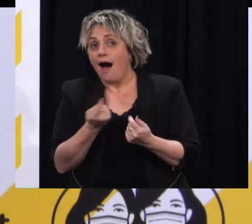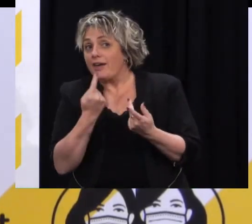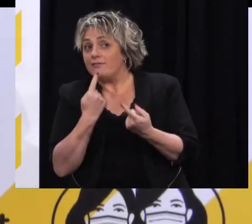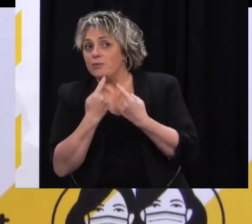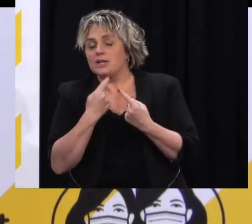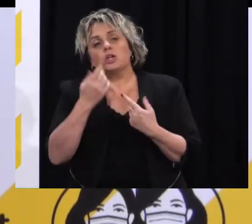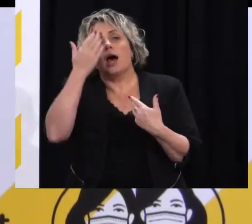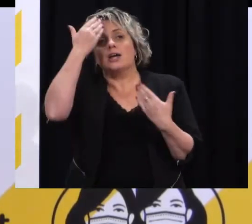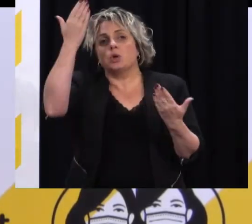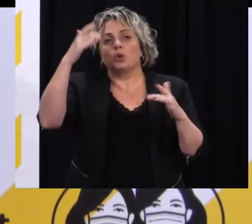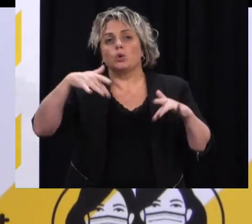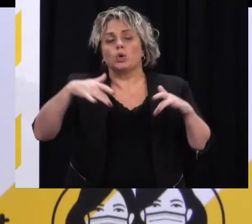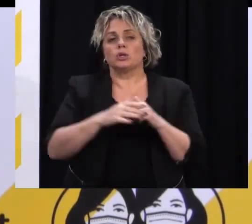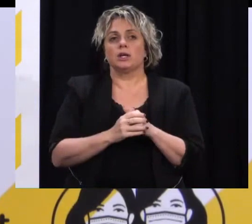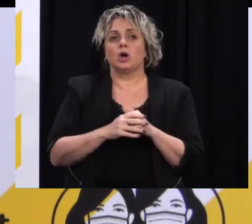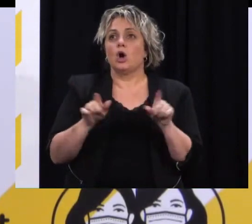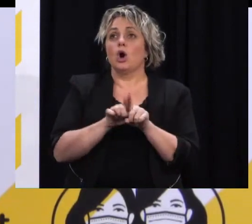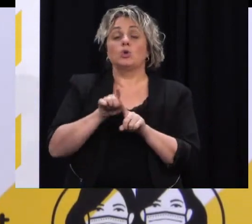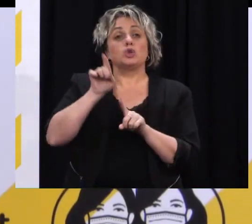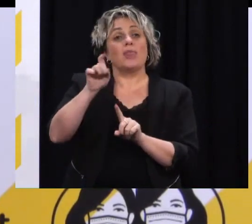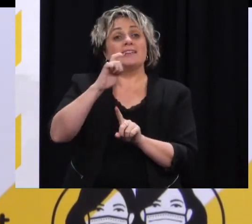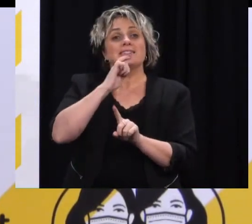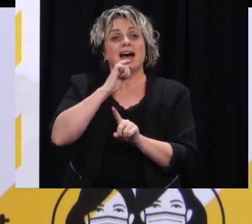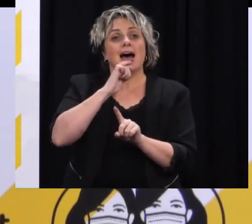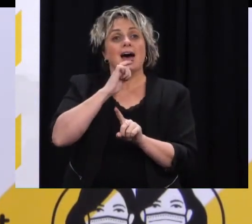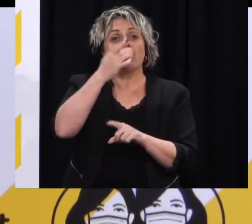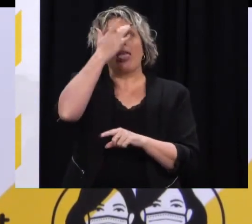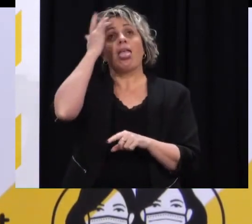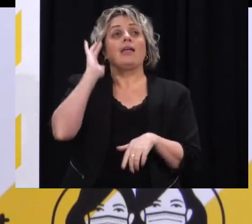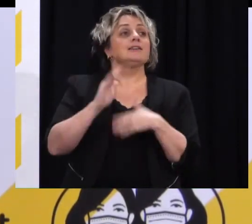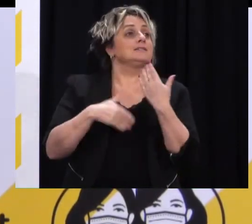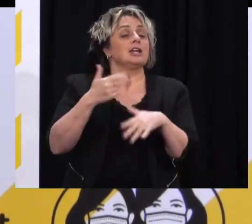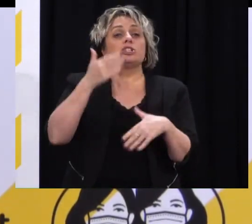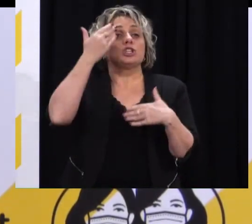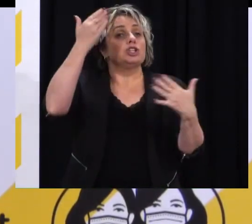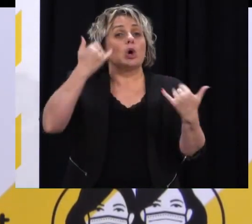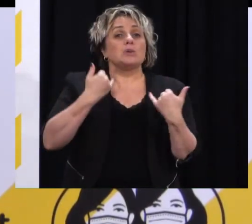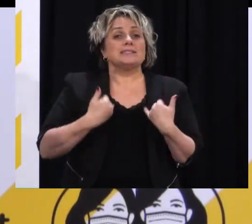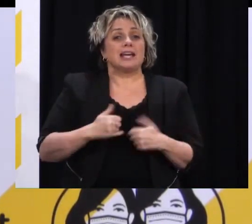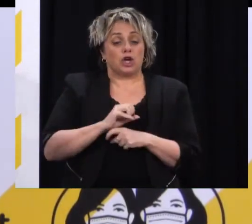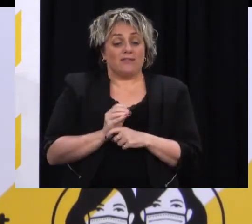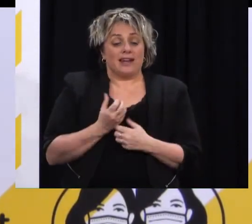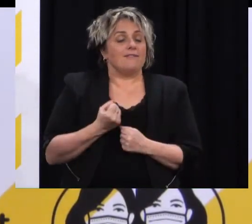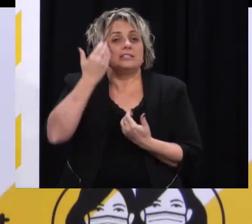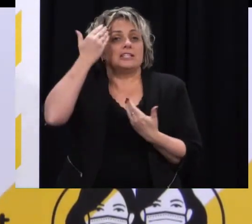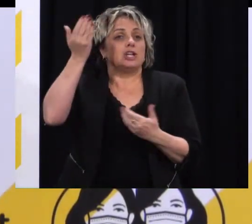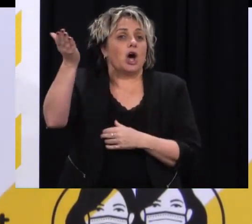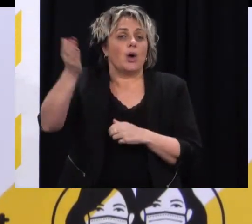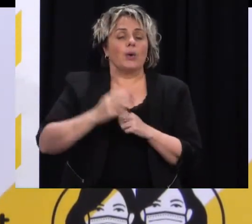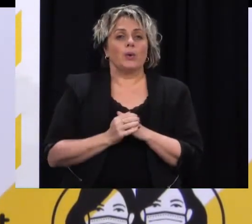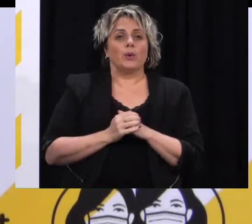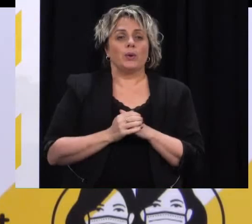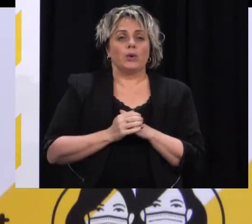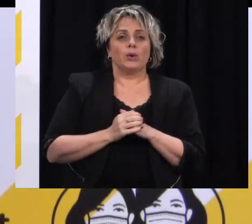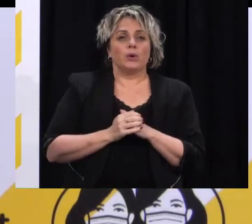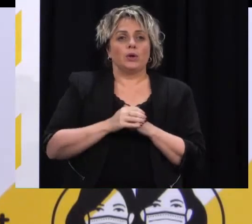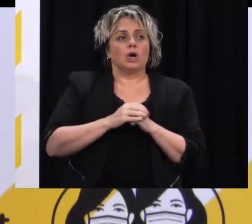officer is fully vaccinated. I haven't got details beyond the prison officer. Of course that was where we were quite